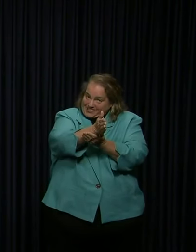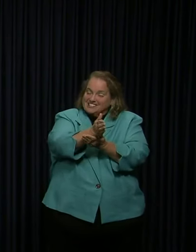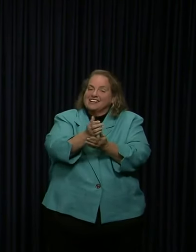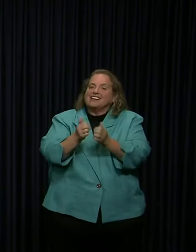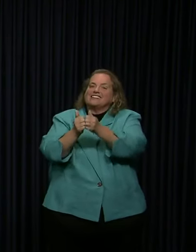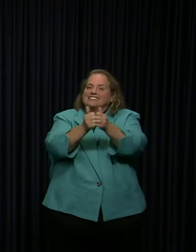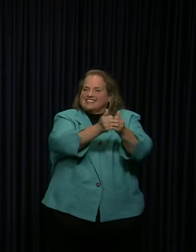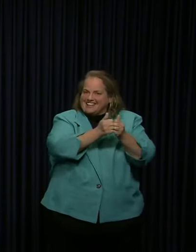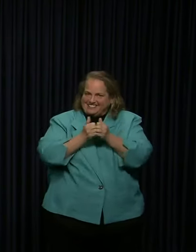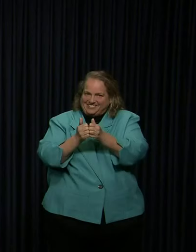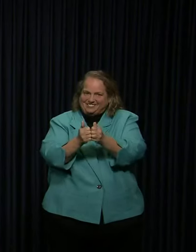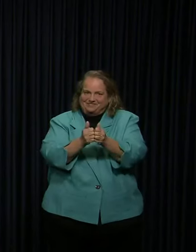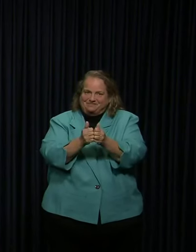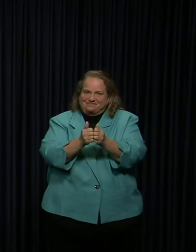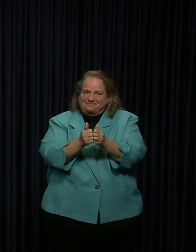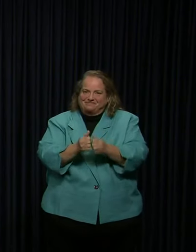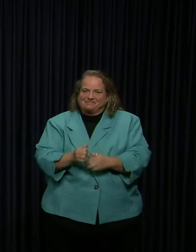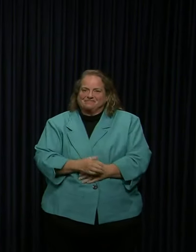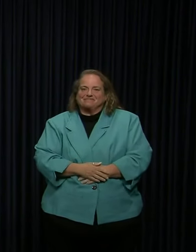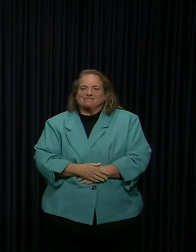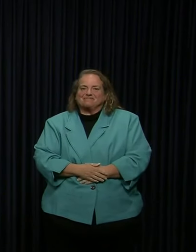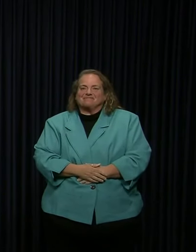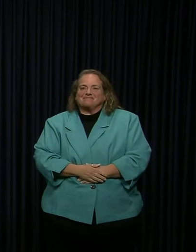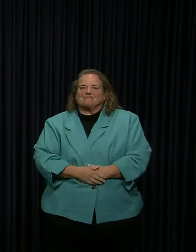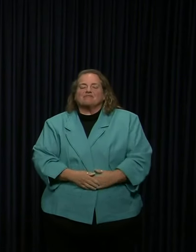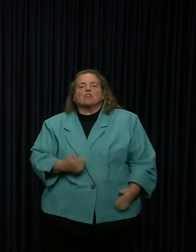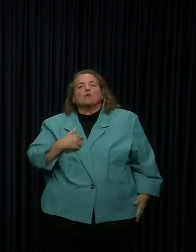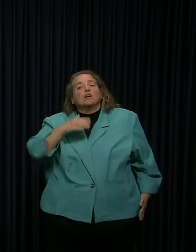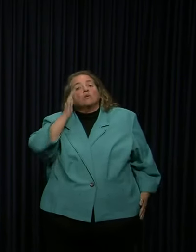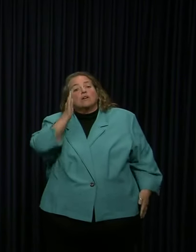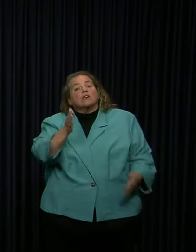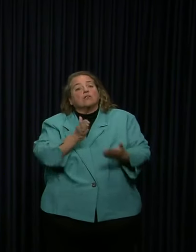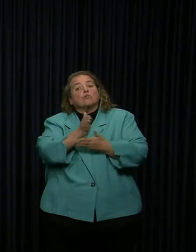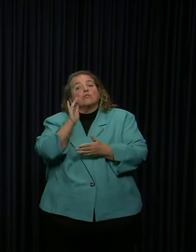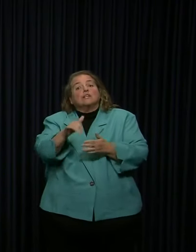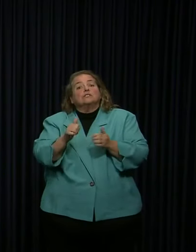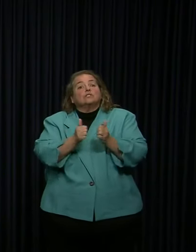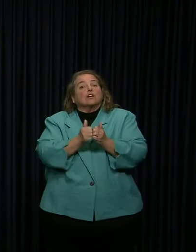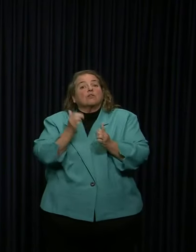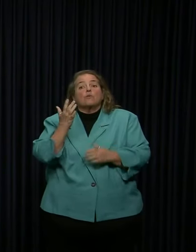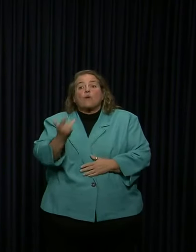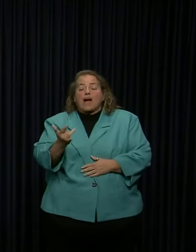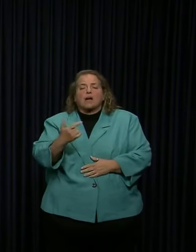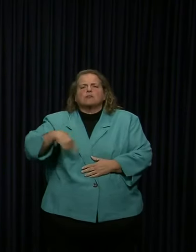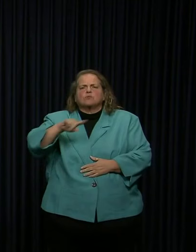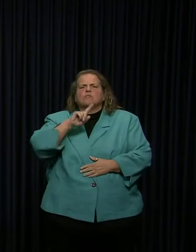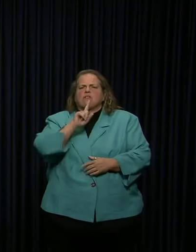AND WE ARE GOING TO MAKE SURE